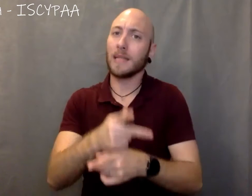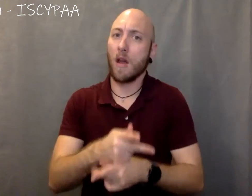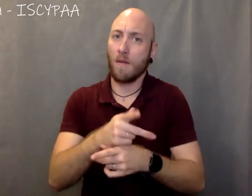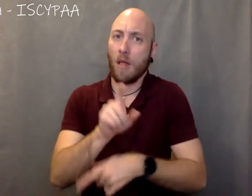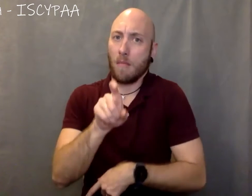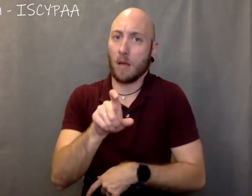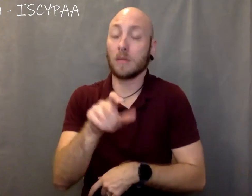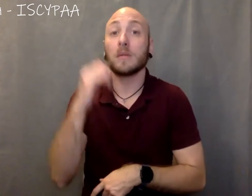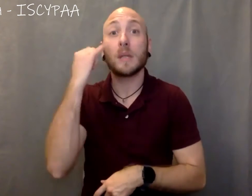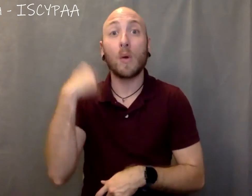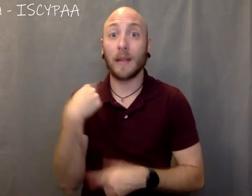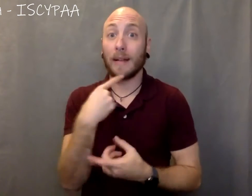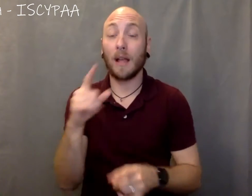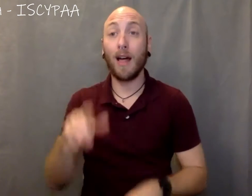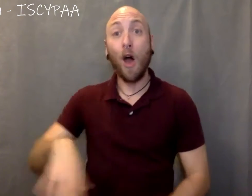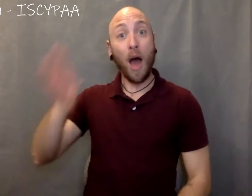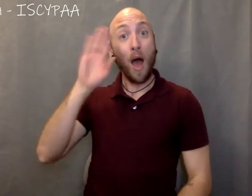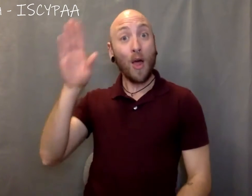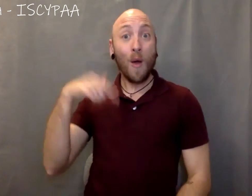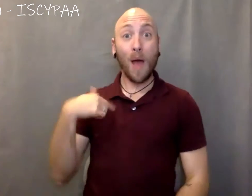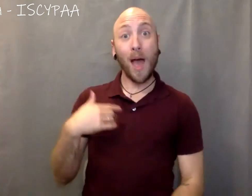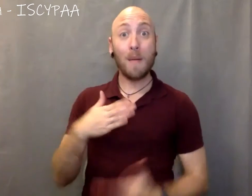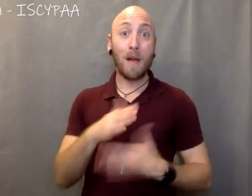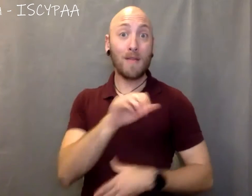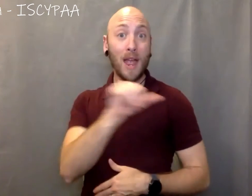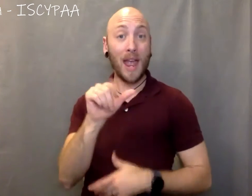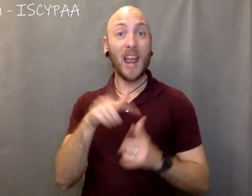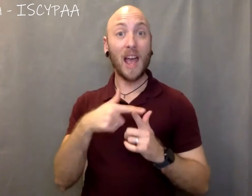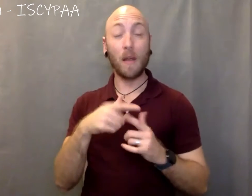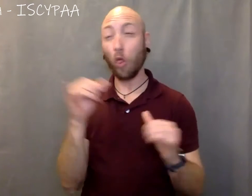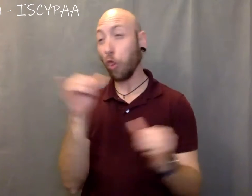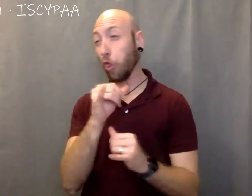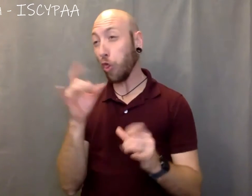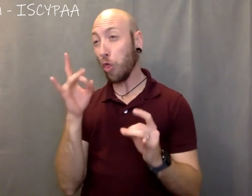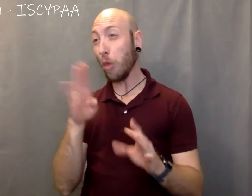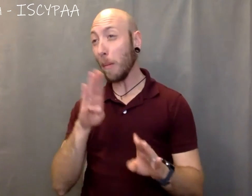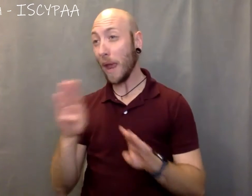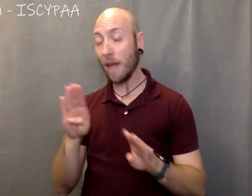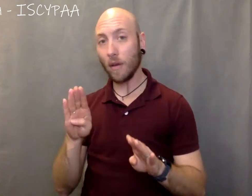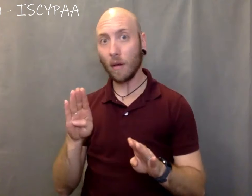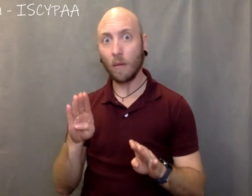a fool, and acting super un-spiritual could deny somebody, the opportunity like